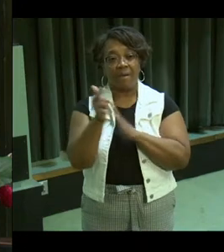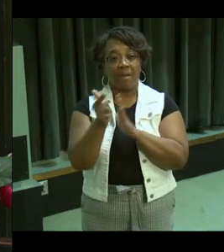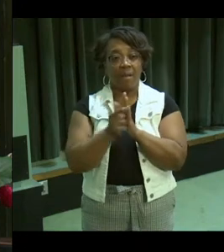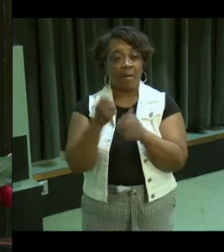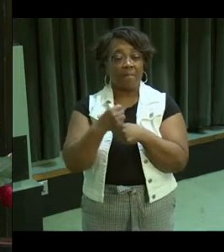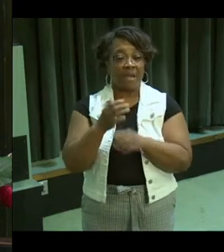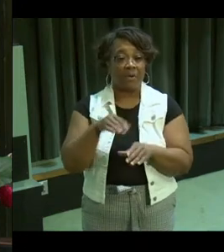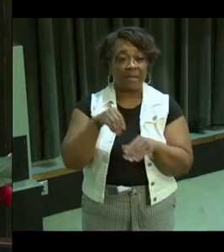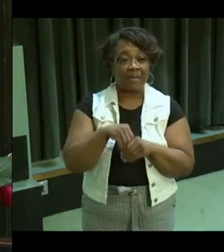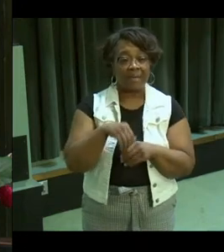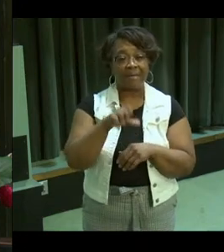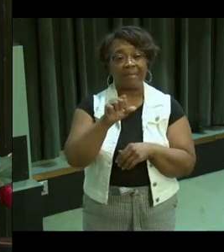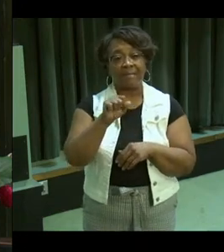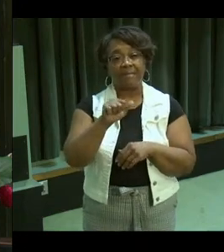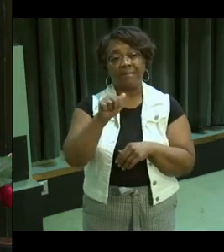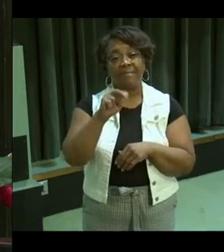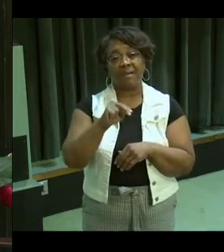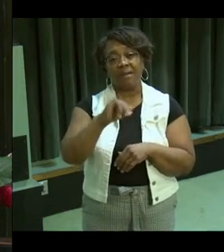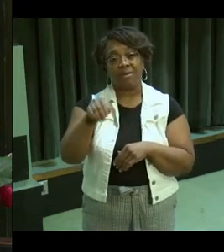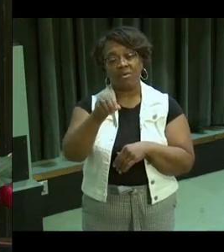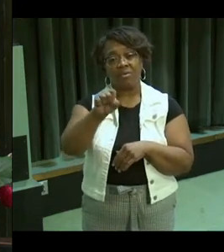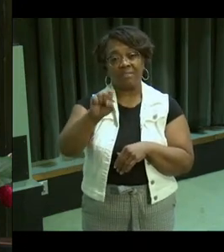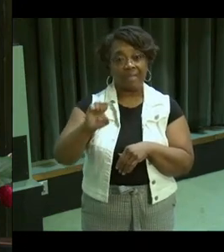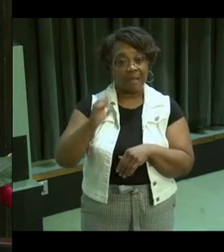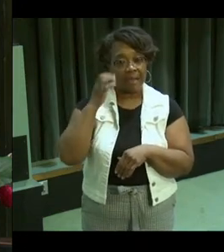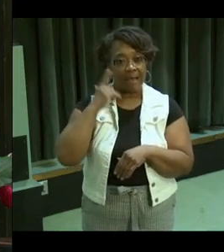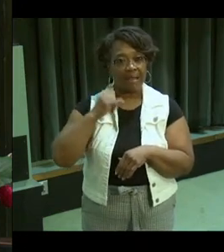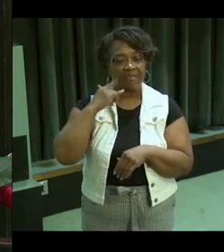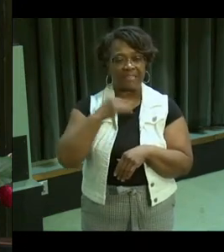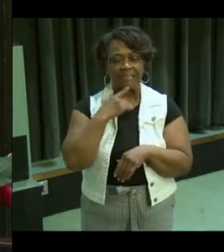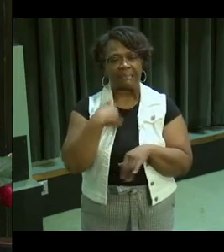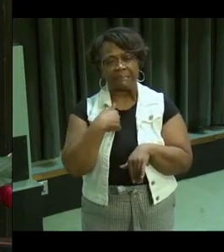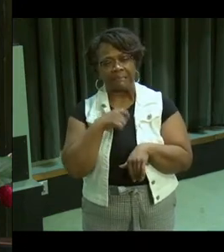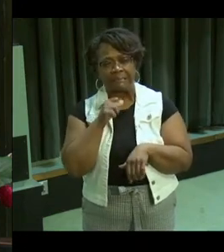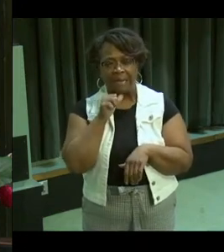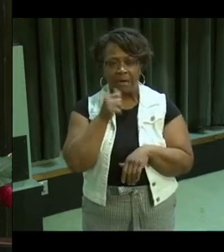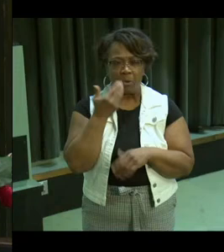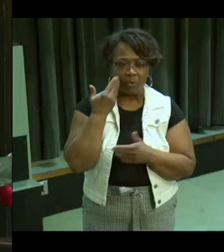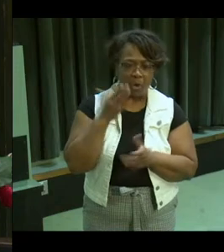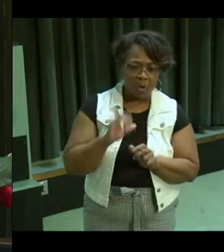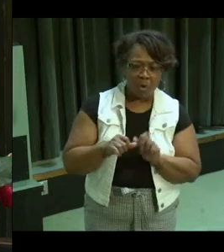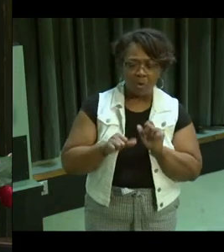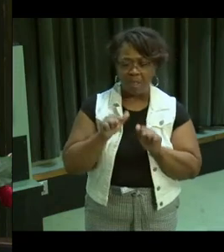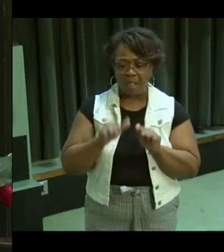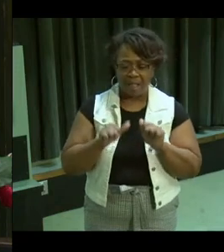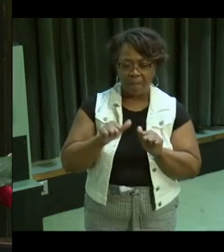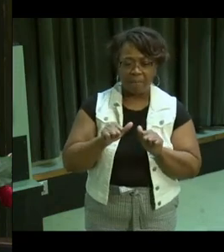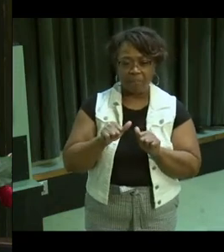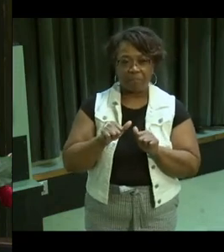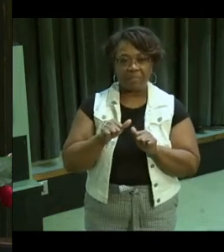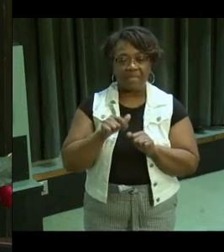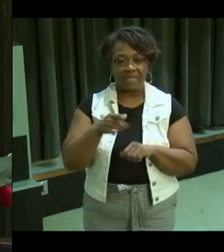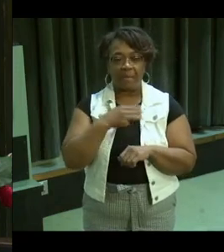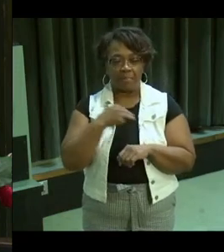San Jose, California, who, you